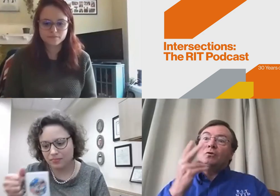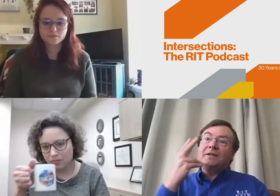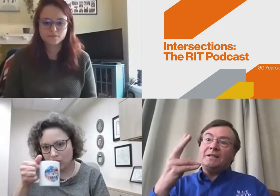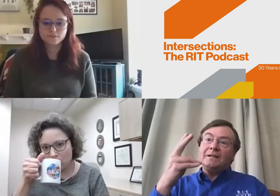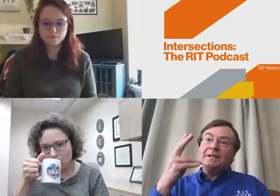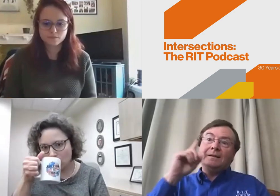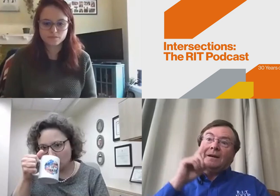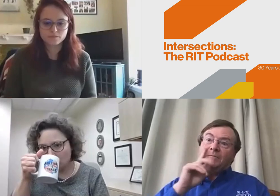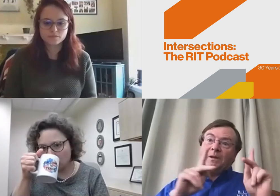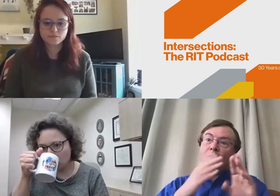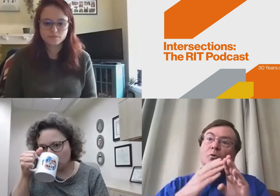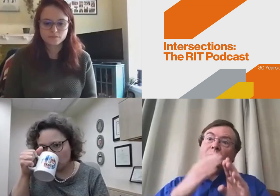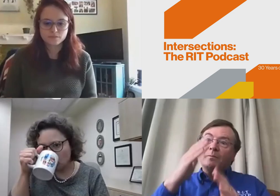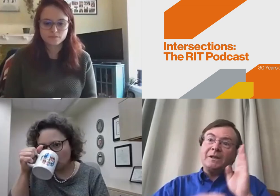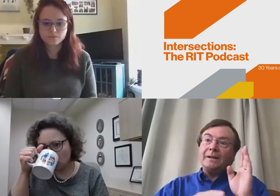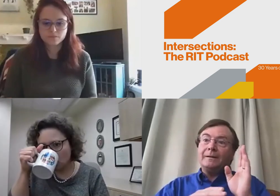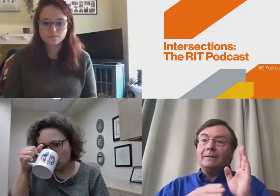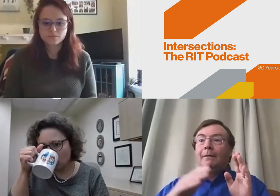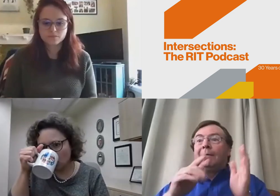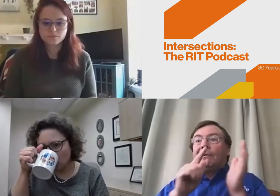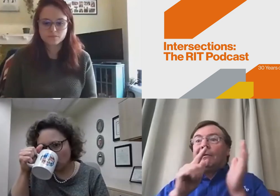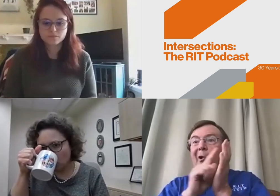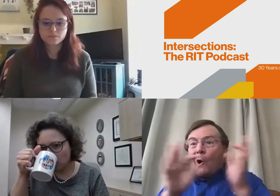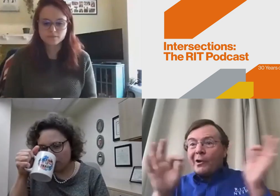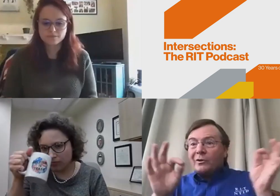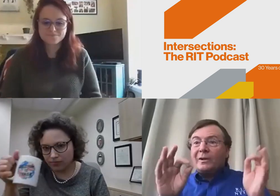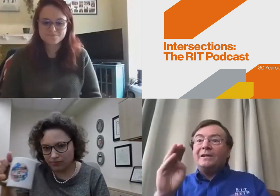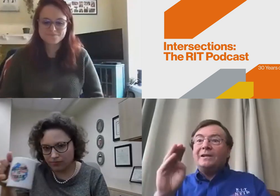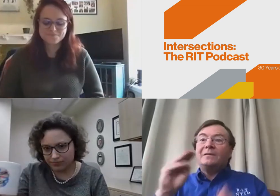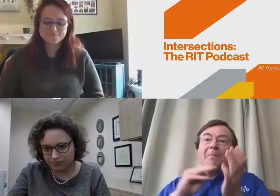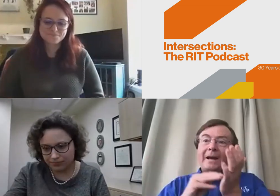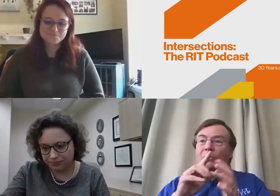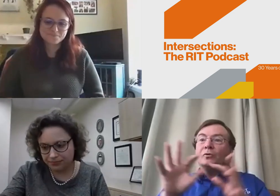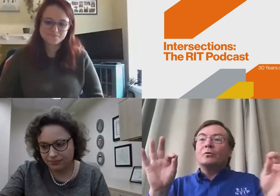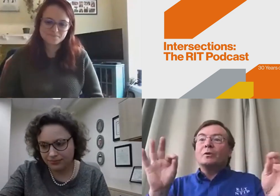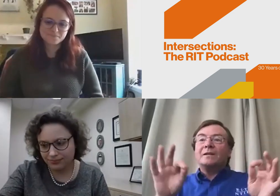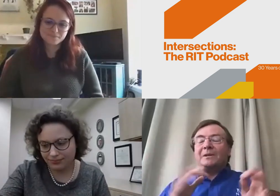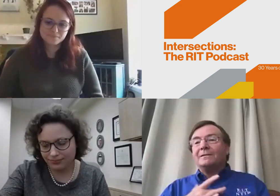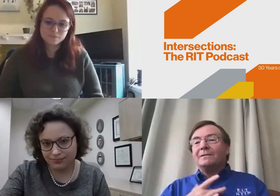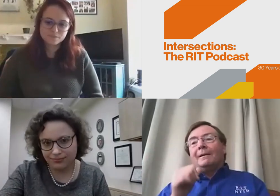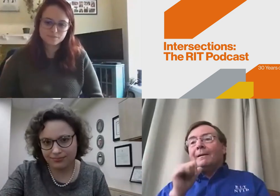seeing deaf people who have completed law degrees and medical degrees -- because, like